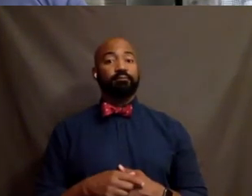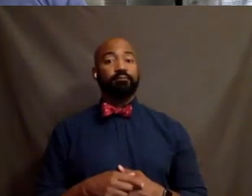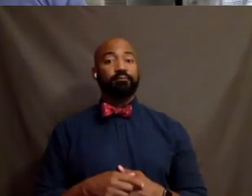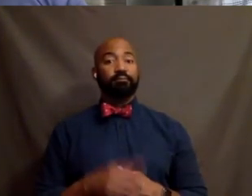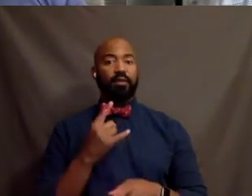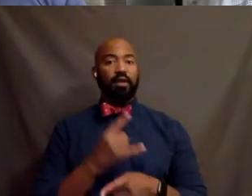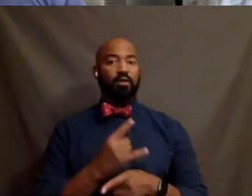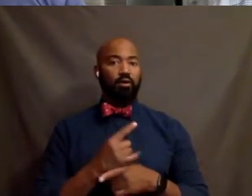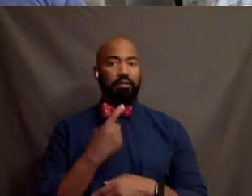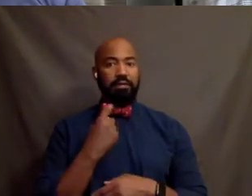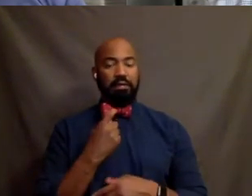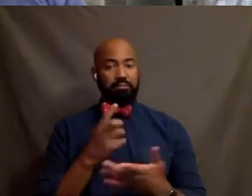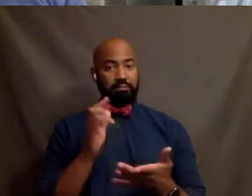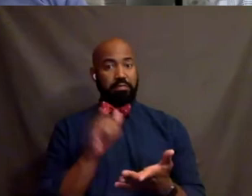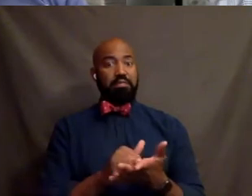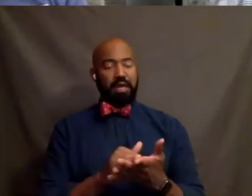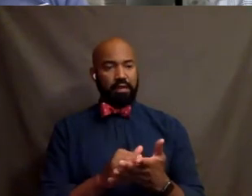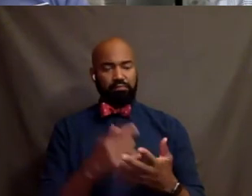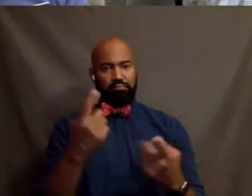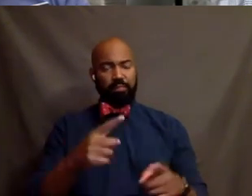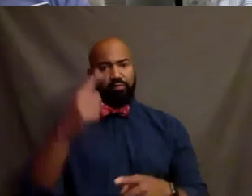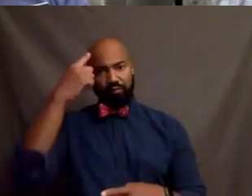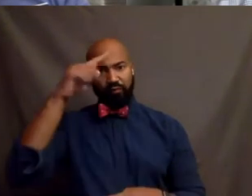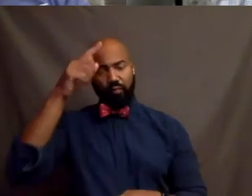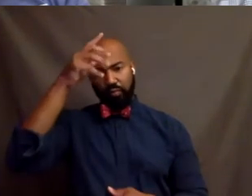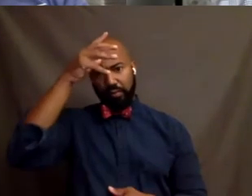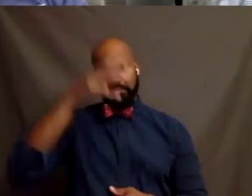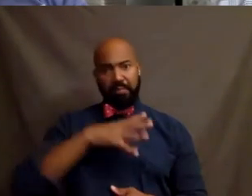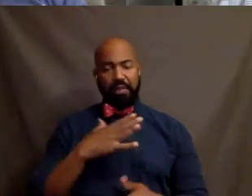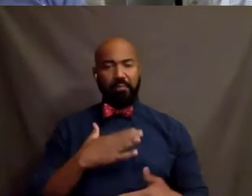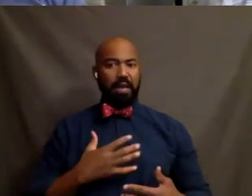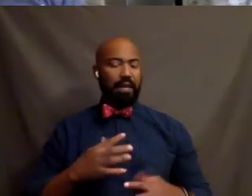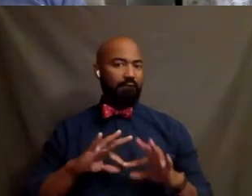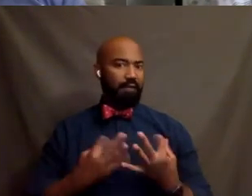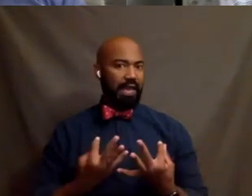is that something thing I should be worried about if I start on T? No, not necessarily.